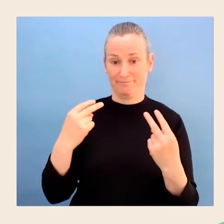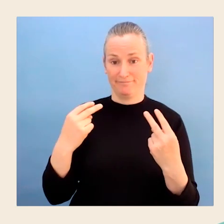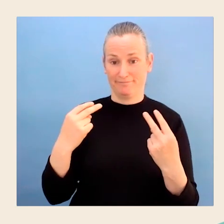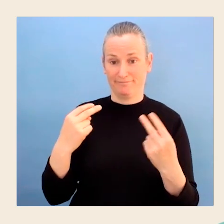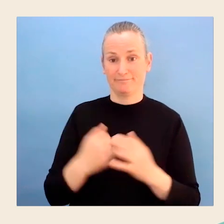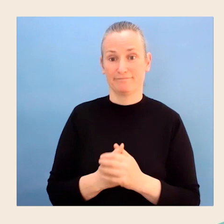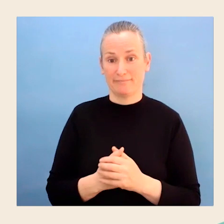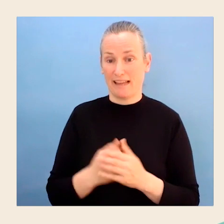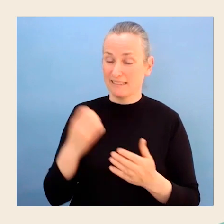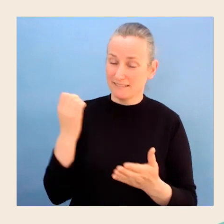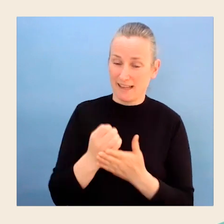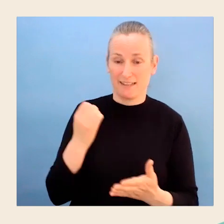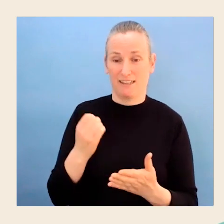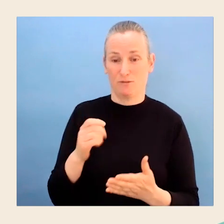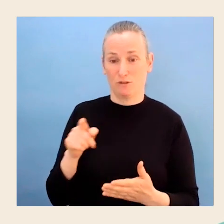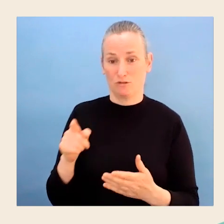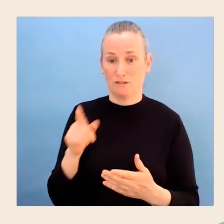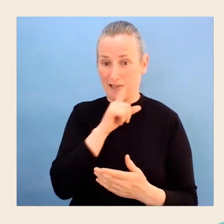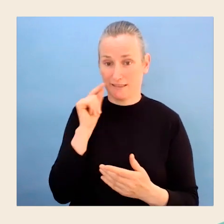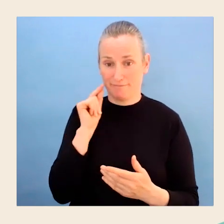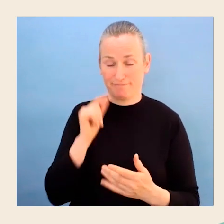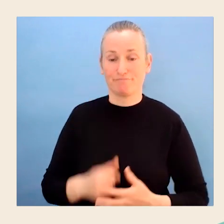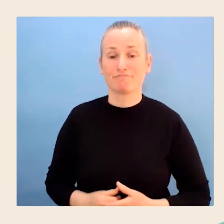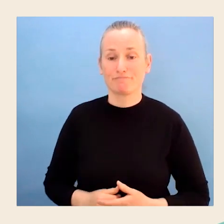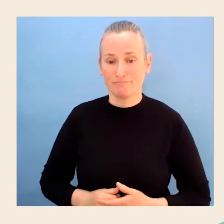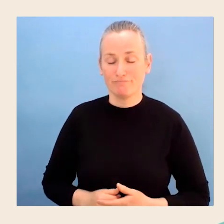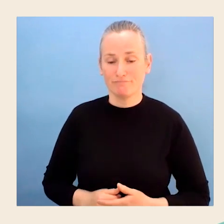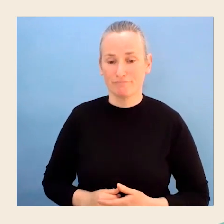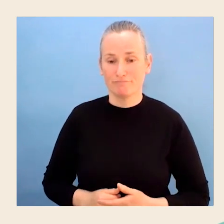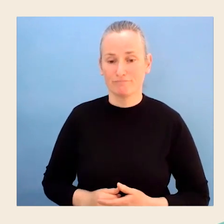not just even articles or op-eds.